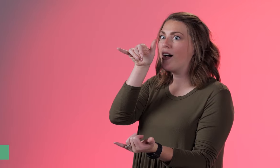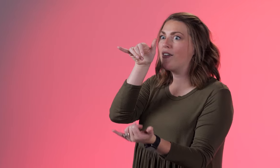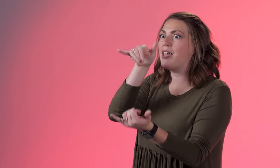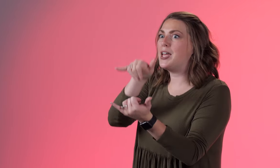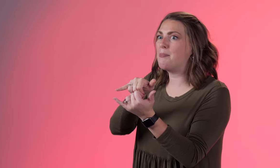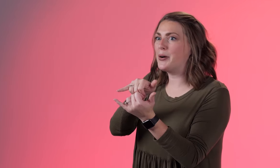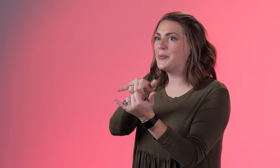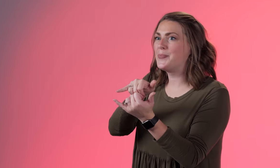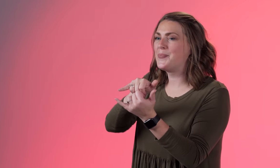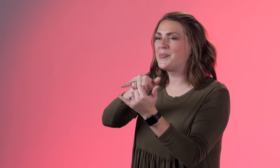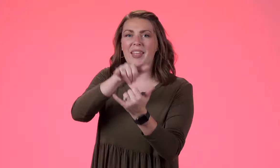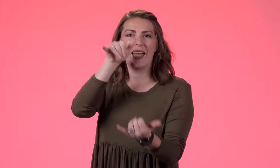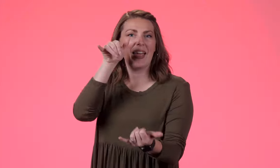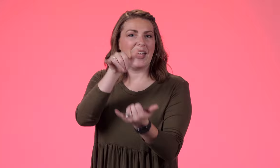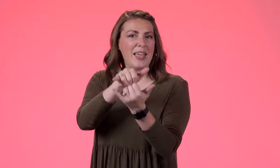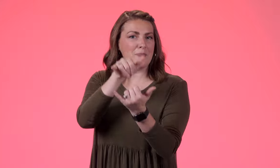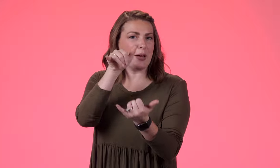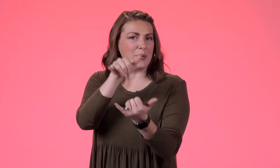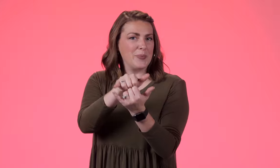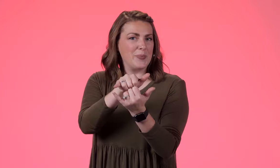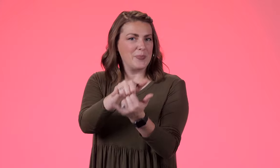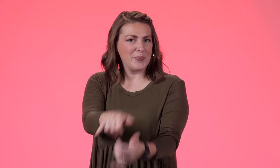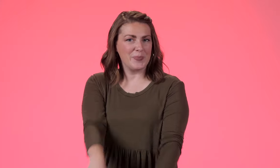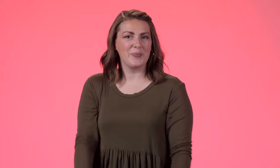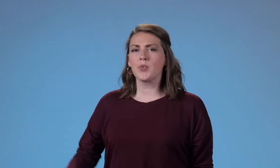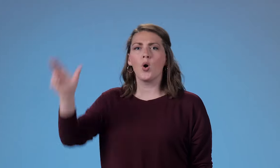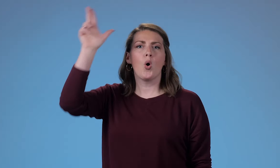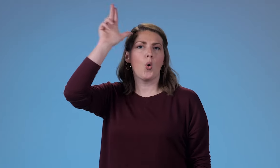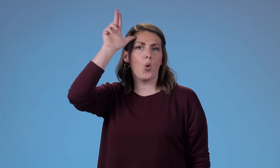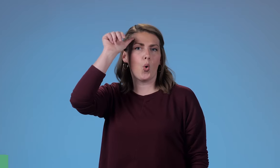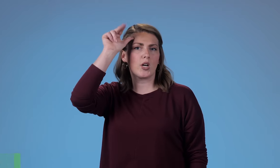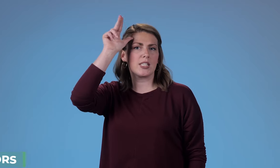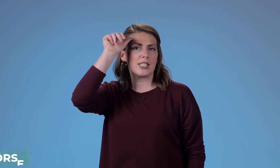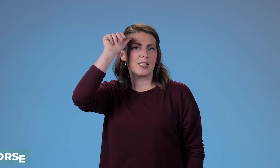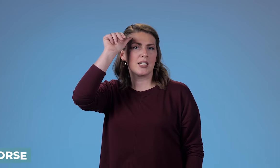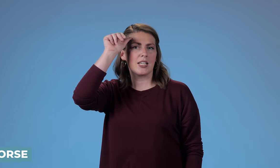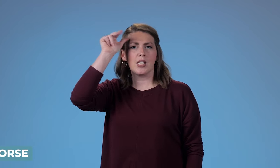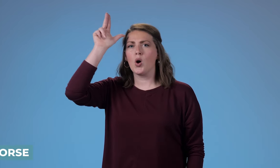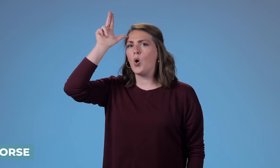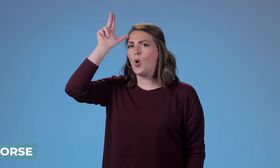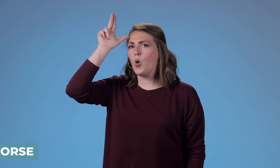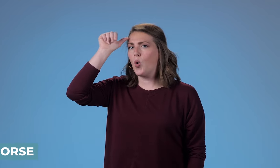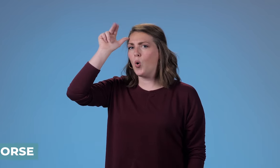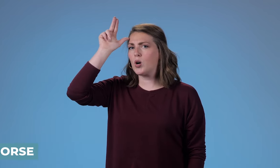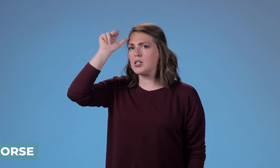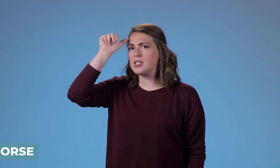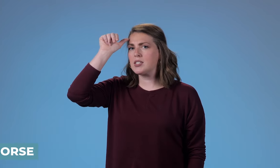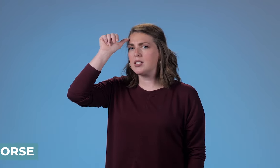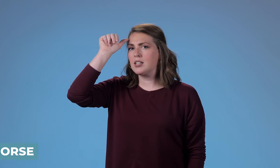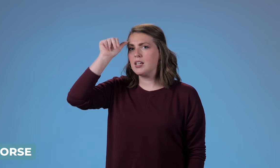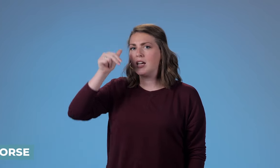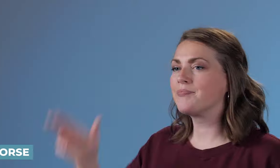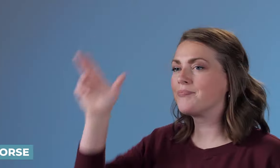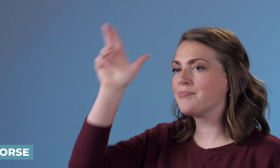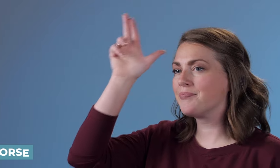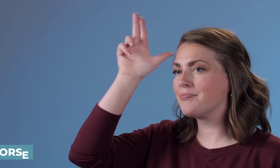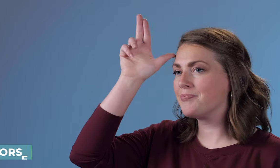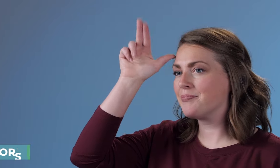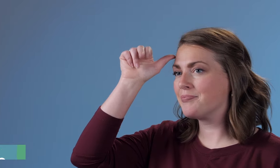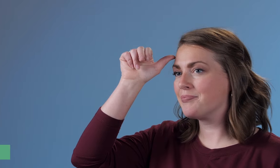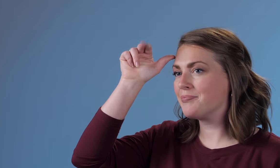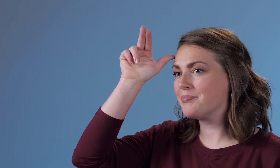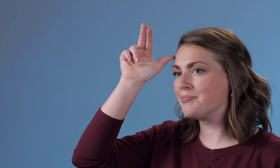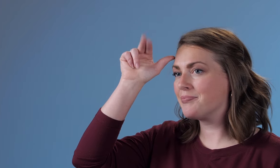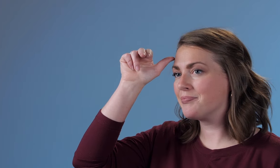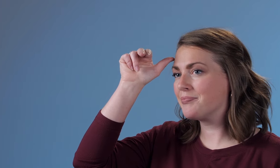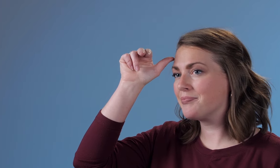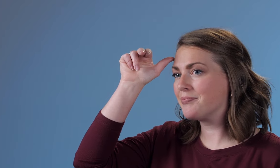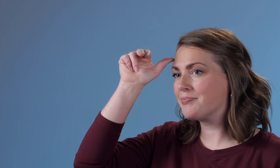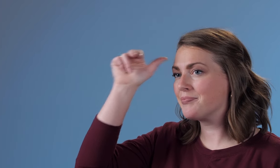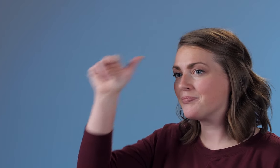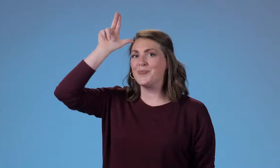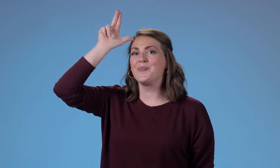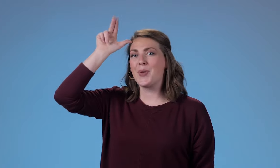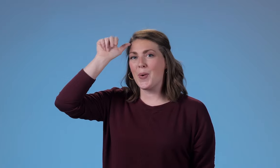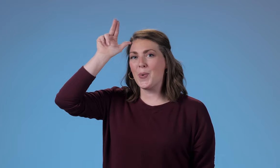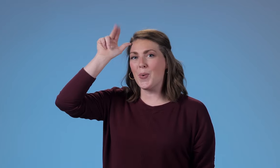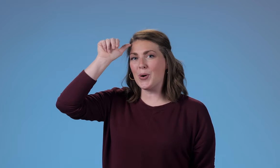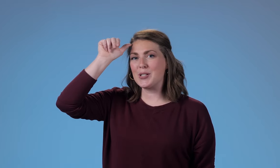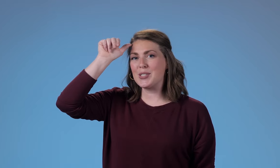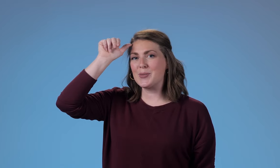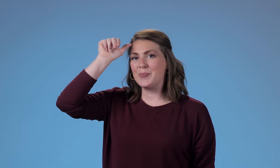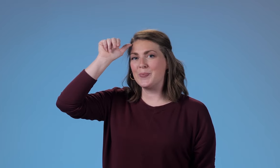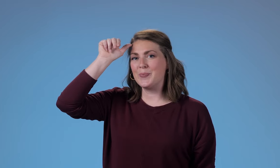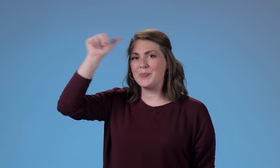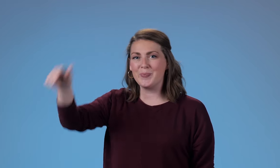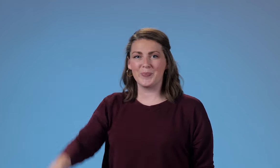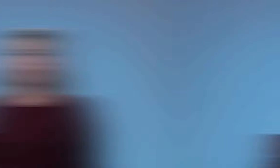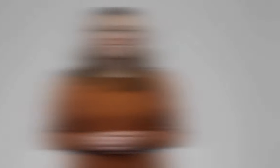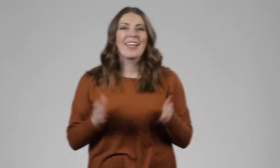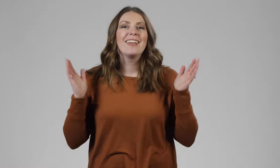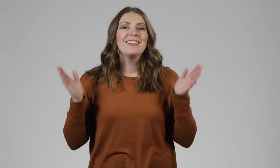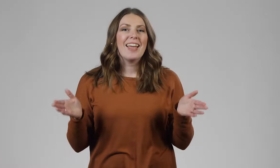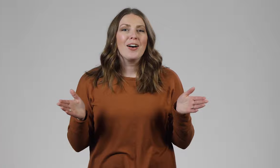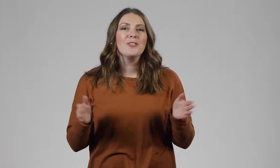of a hippo 'hippo.' 'Horse, horse', it's the letter 'H' of the horse's ears 'horse.' Now